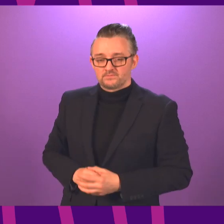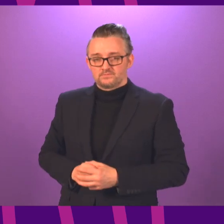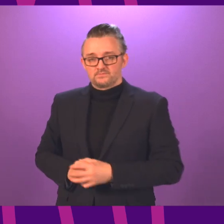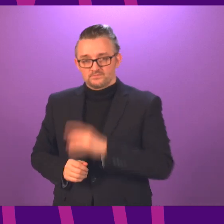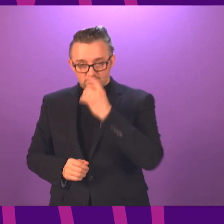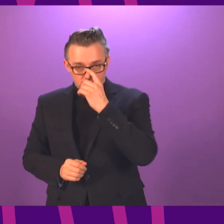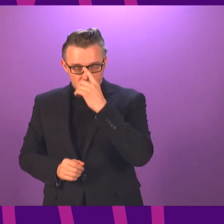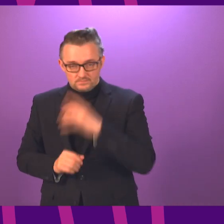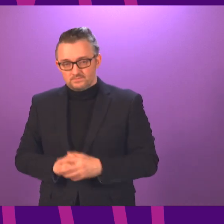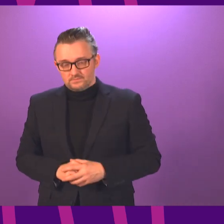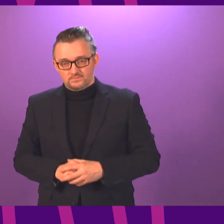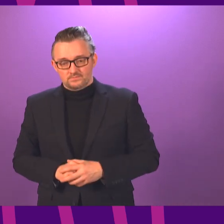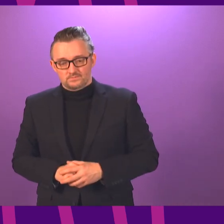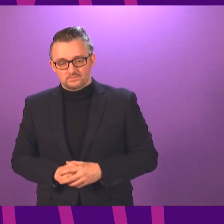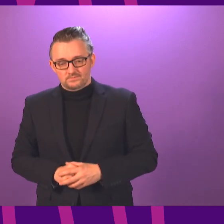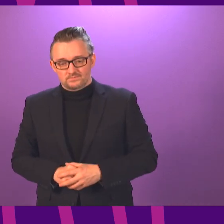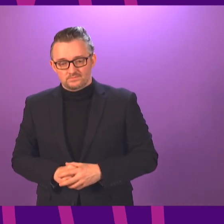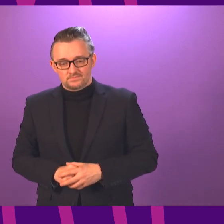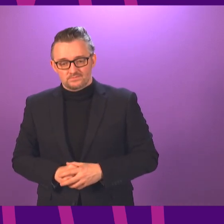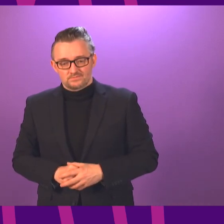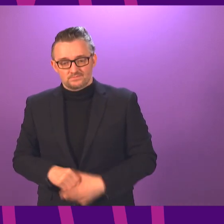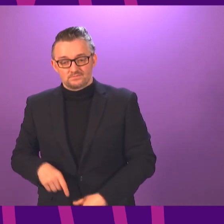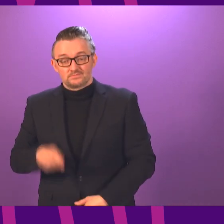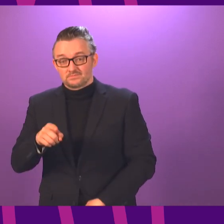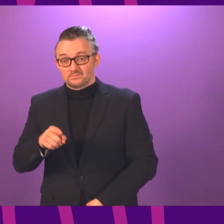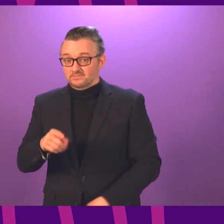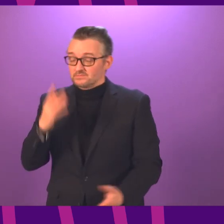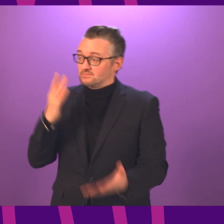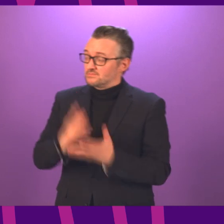The First Minister: That is hugely important. I do not want anybody